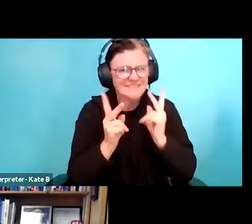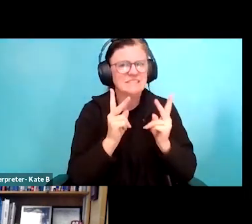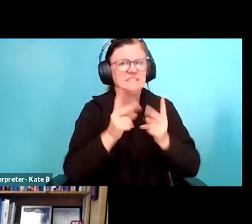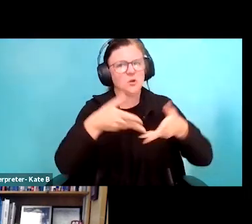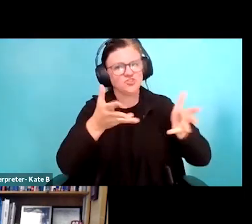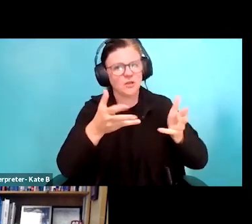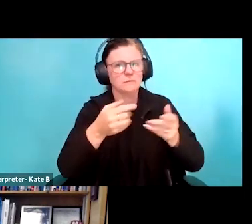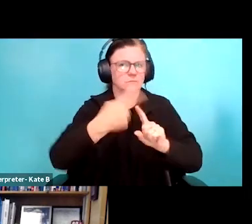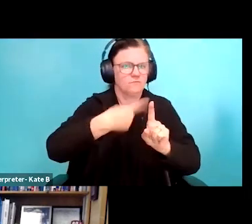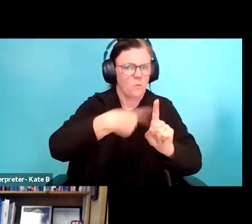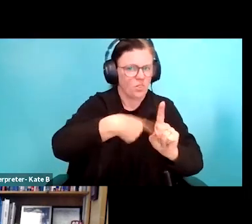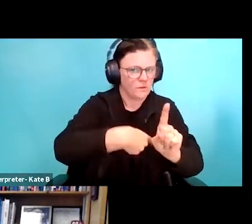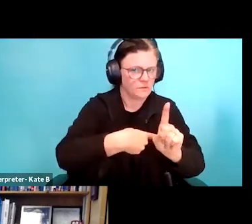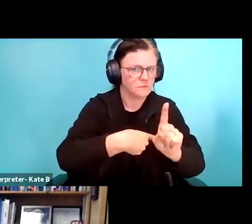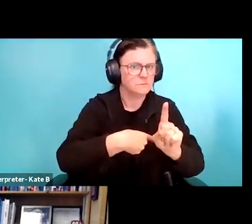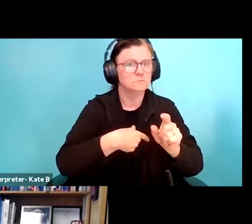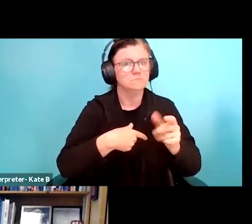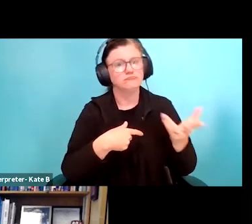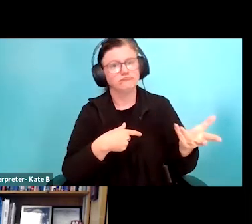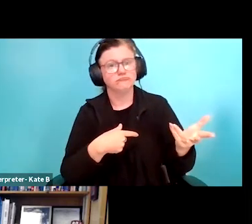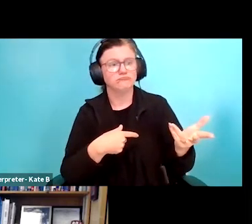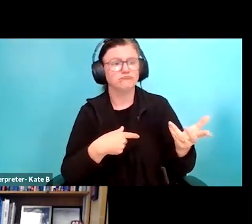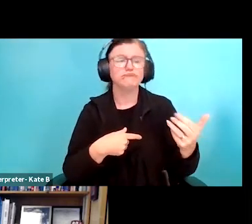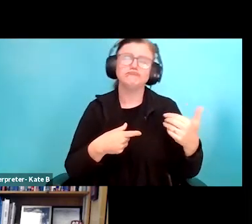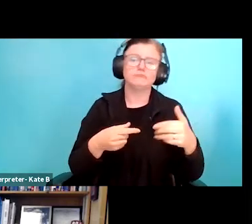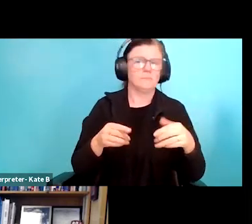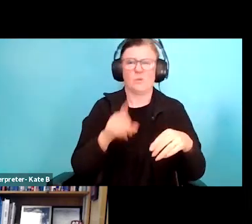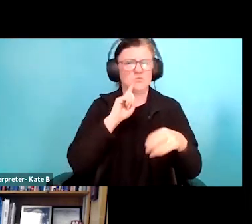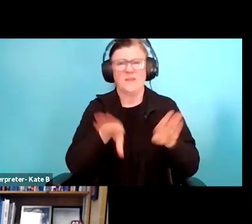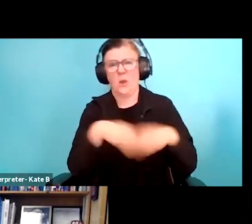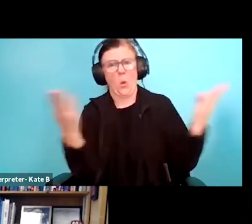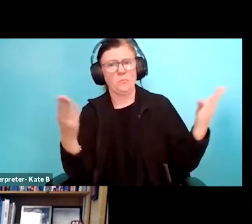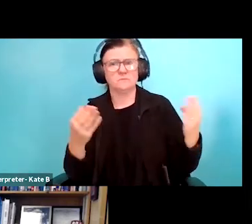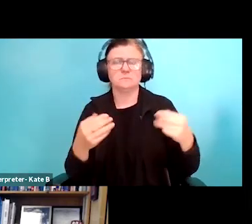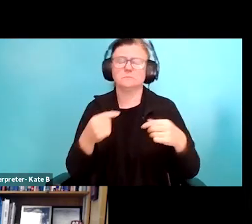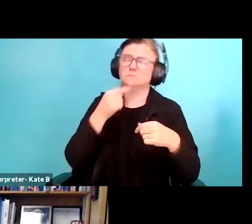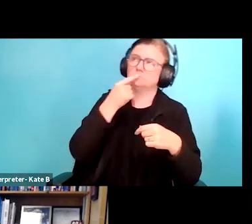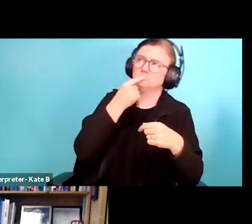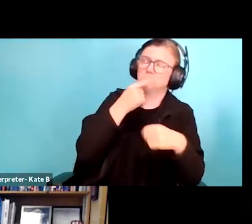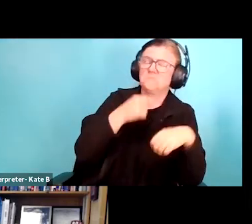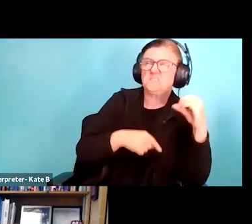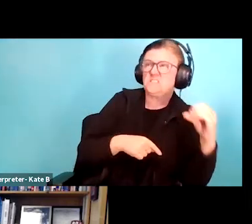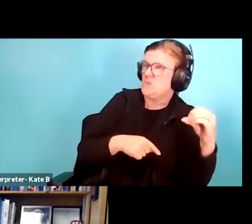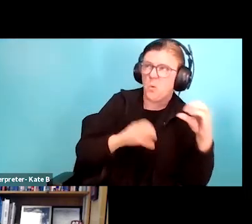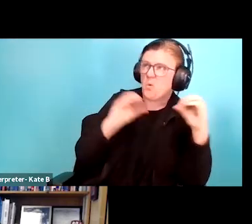and people could respond. It was open-ended. They could respond however many they had but